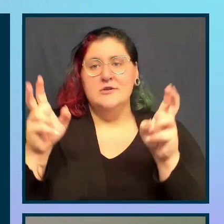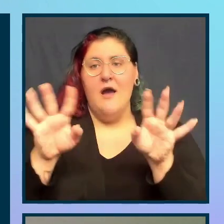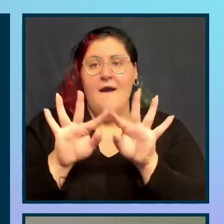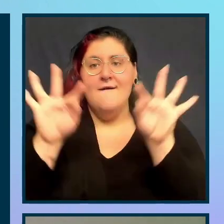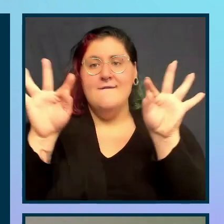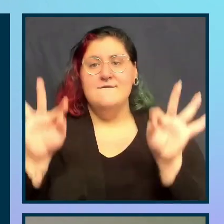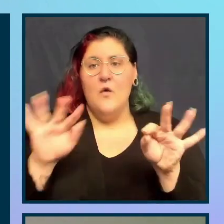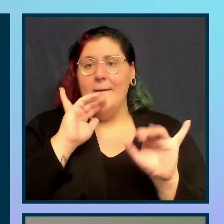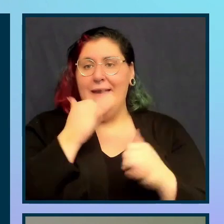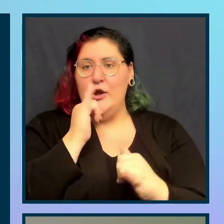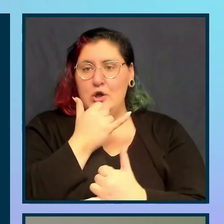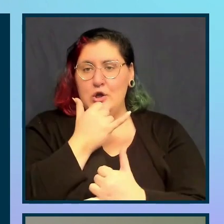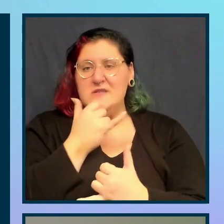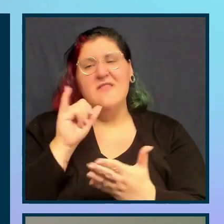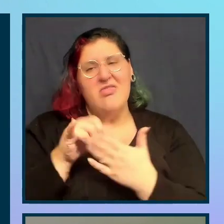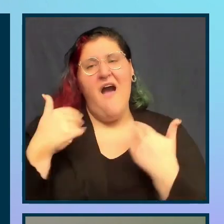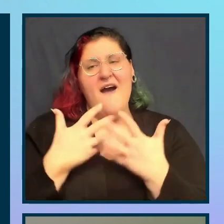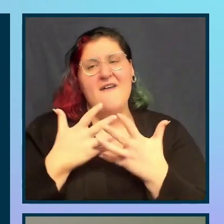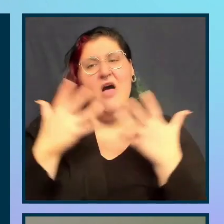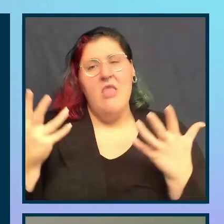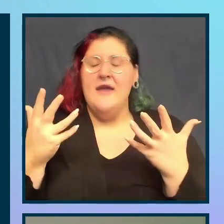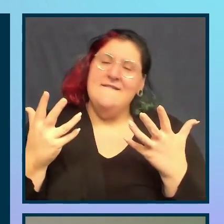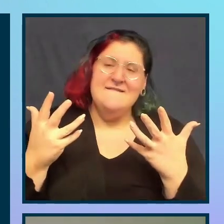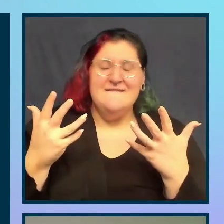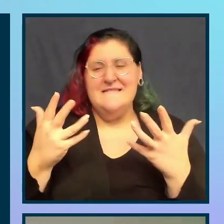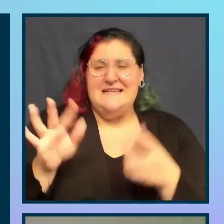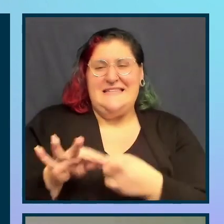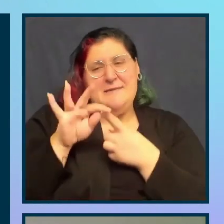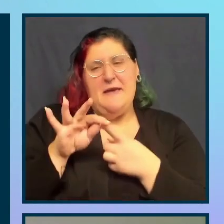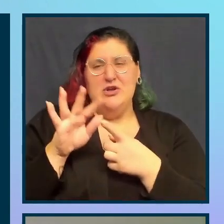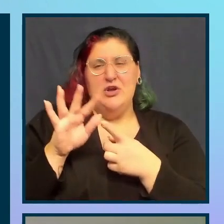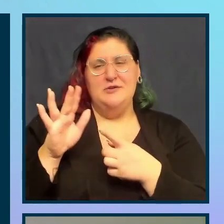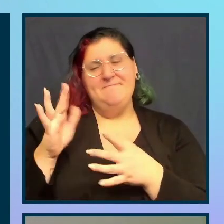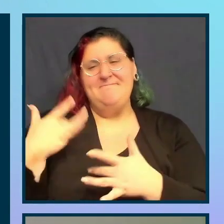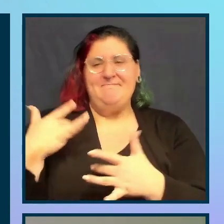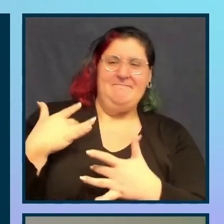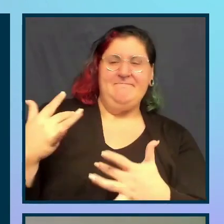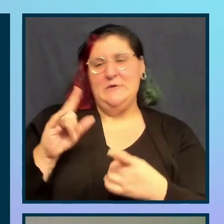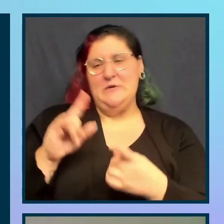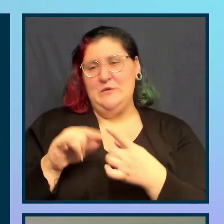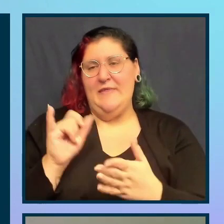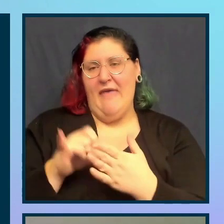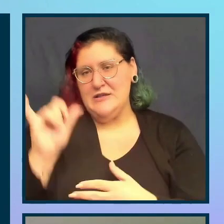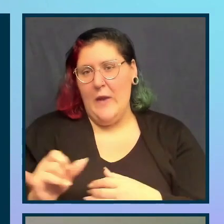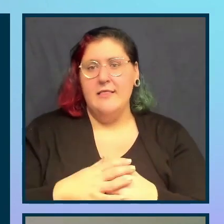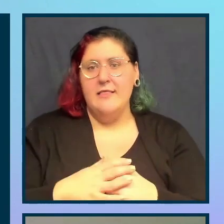and complexity to it as well. So if those are well-defined, let's start to venture out a little here into